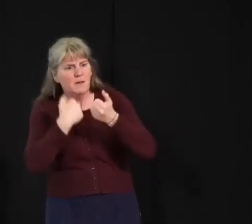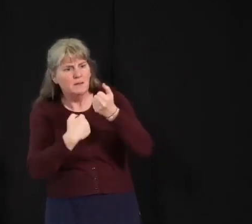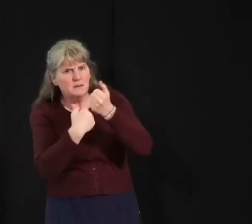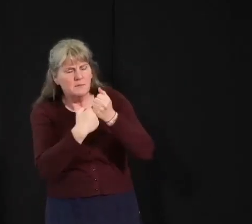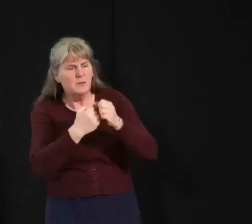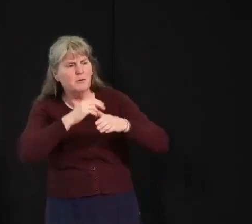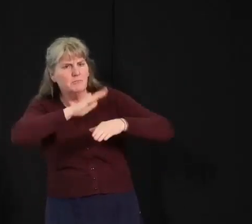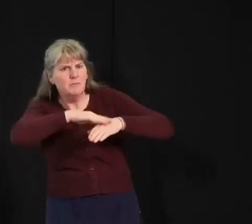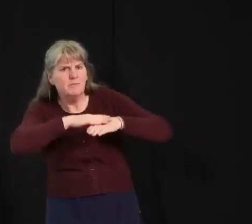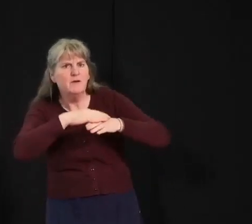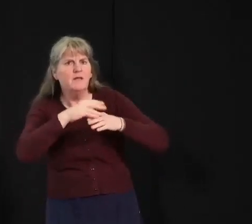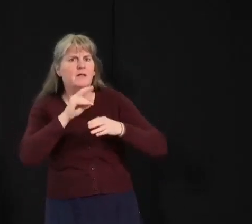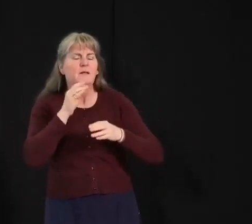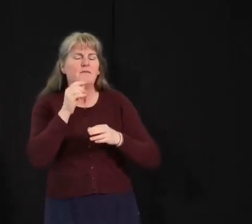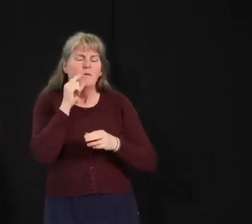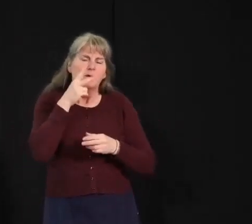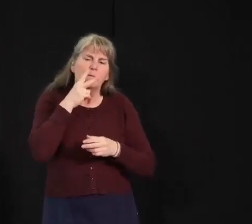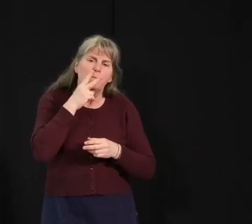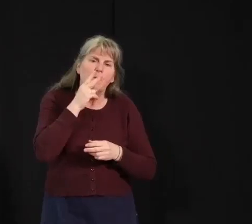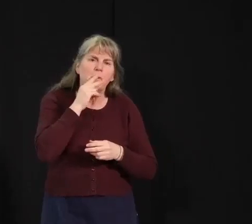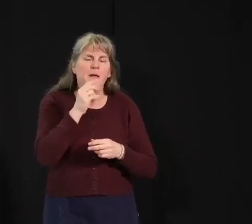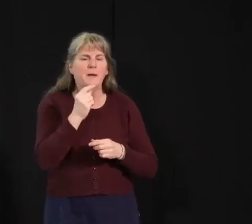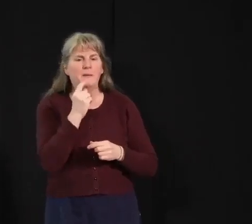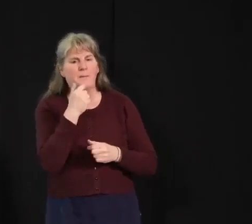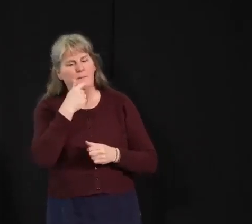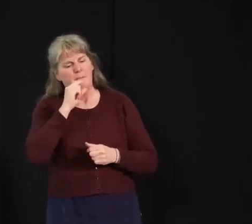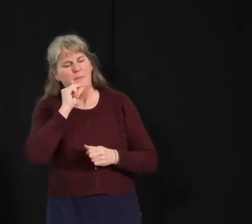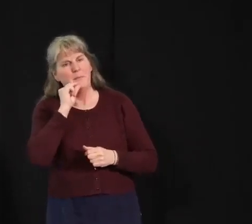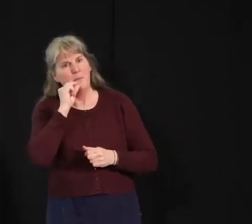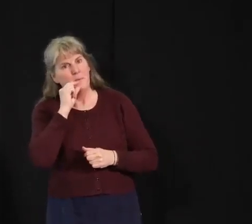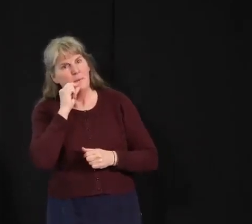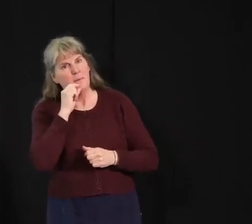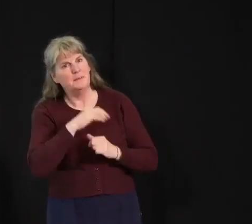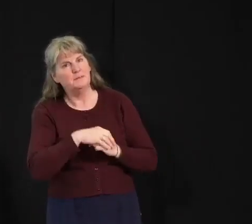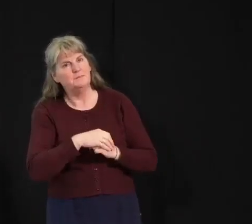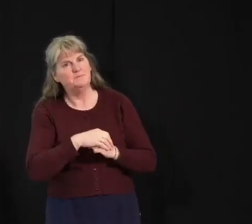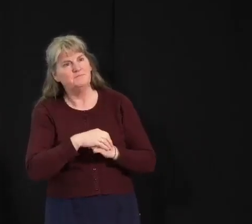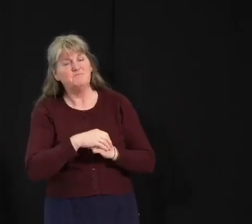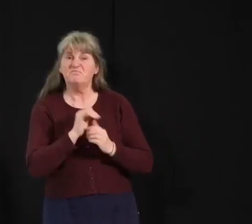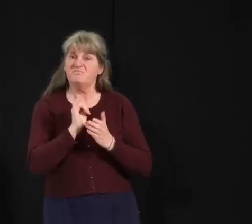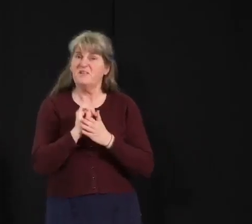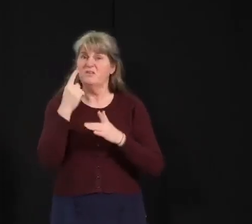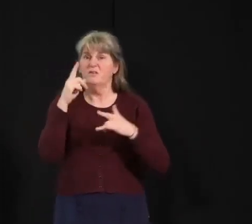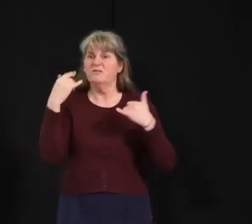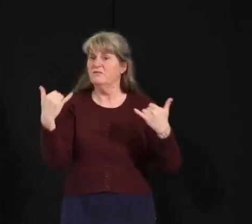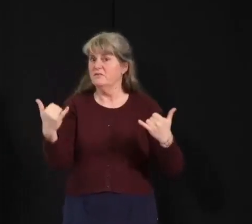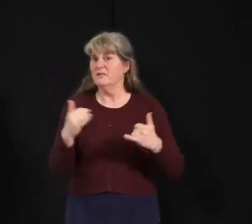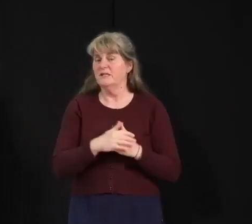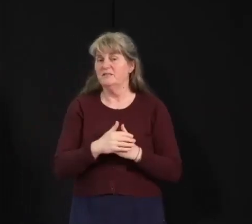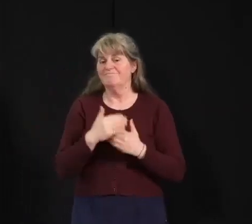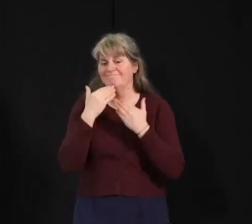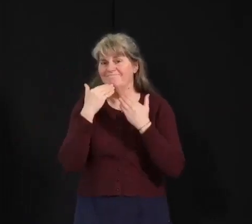contact practice and adherence with COVID requirements and are standing by to help. The smokers helpline is also